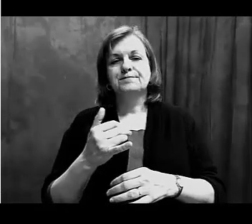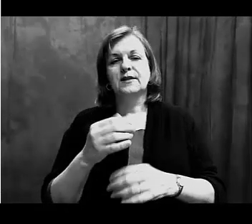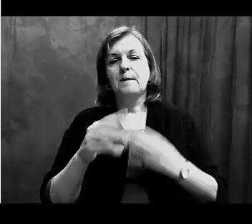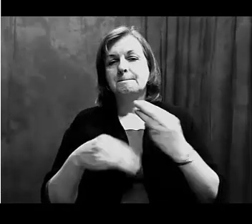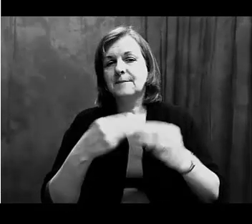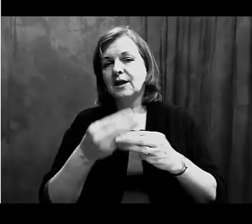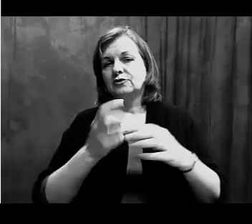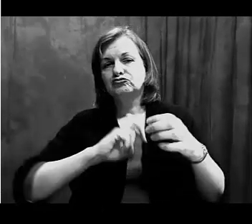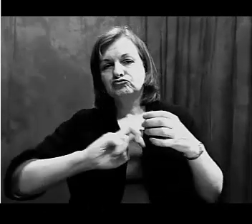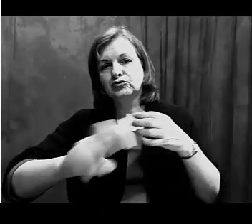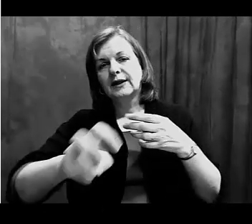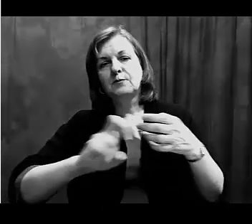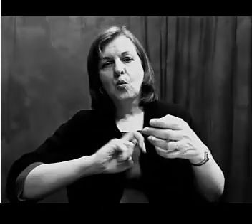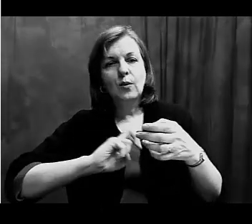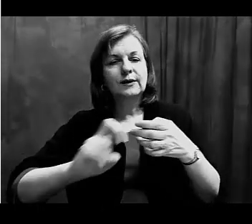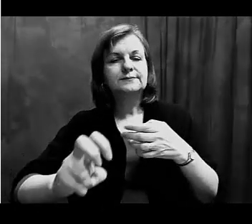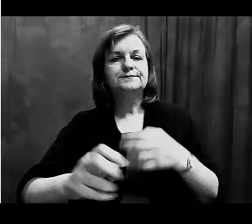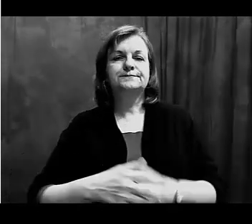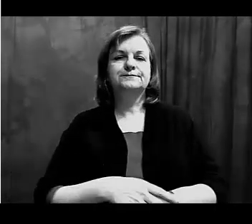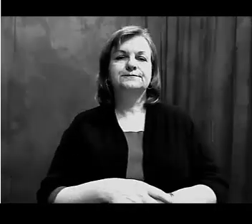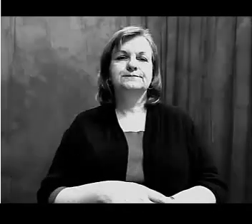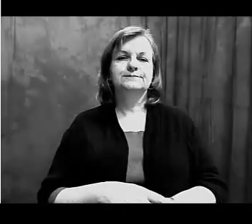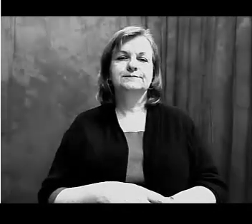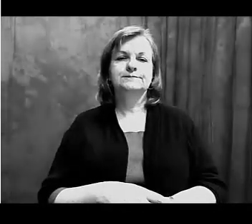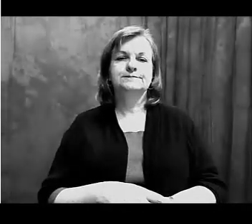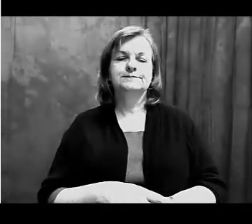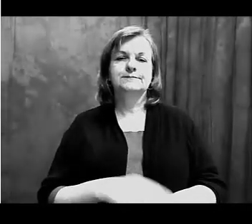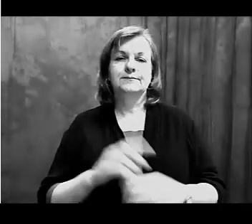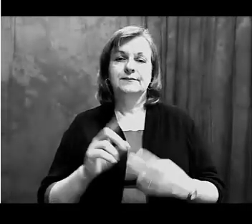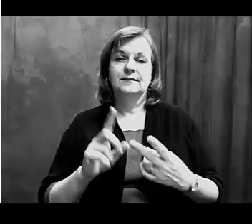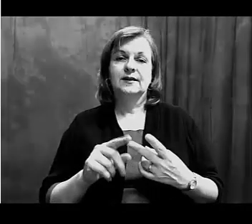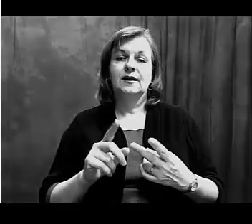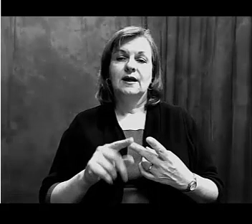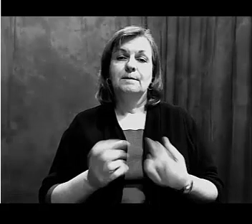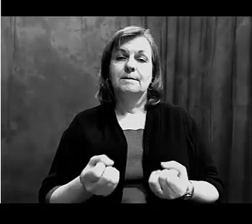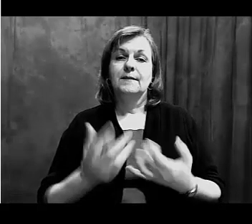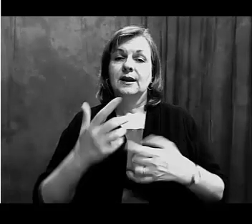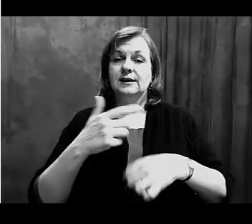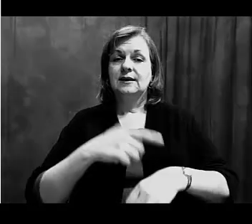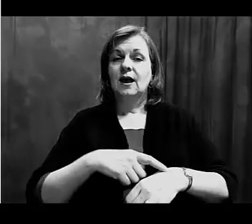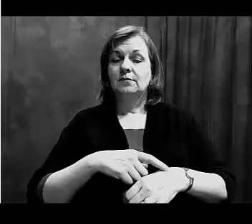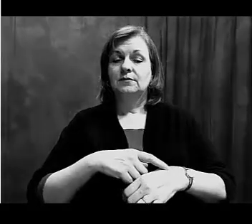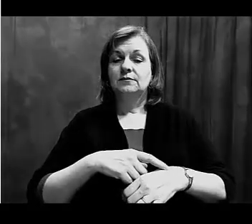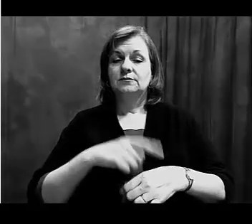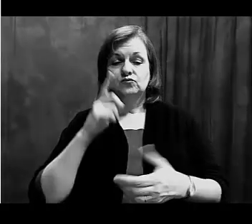important for again transport molecules